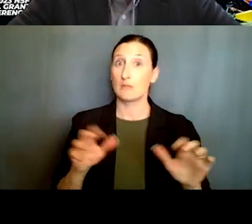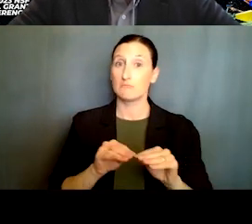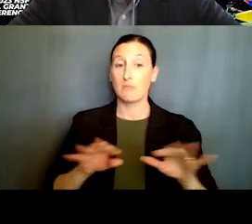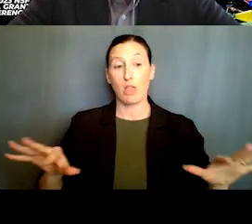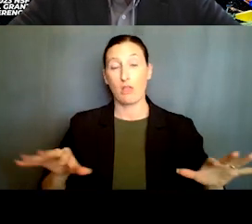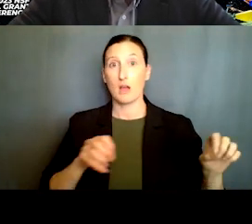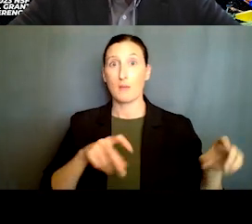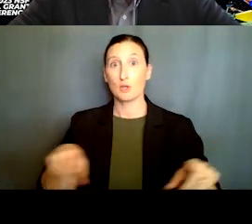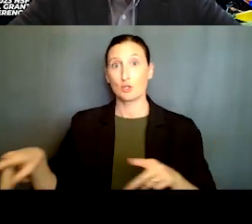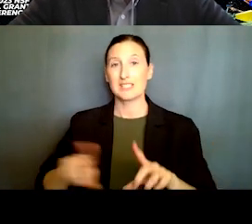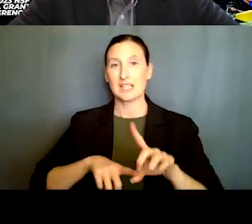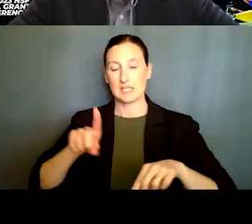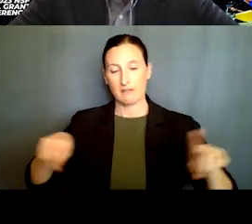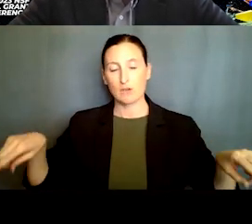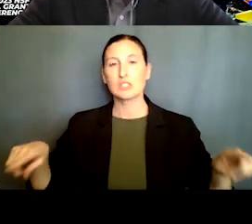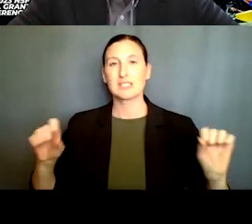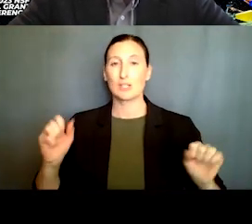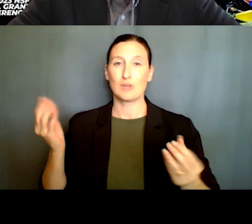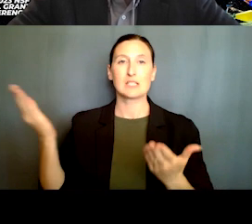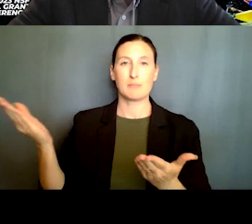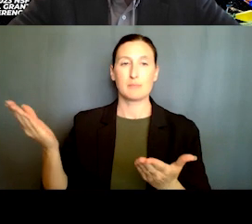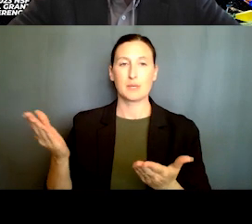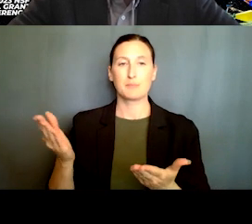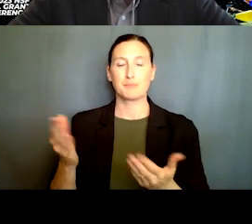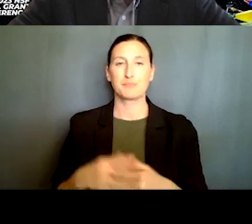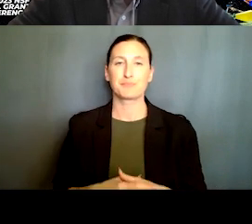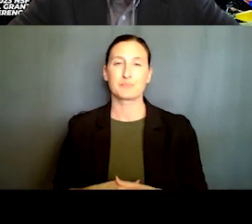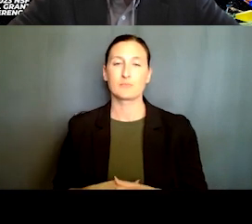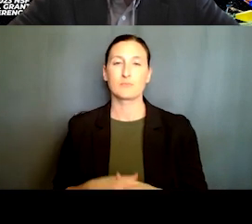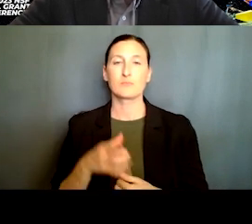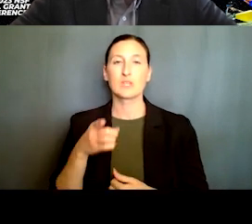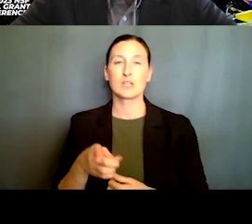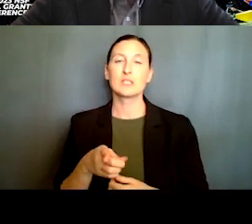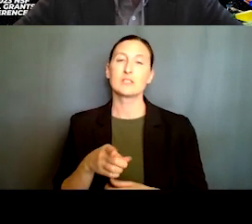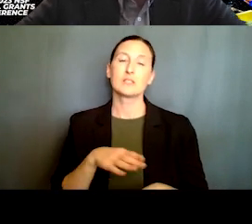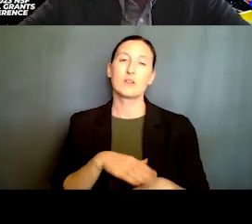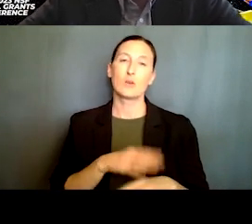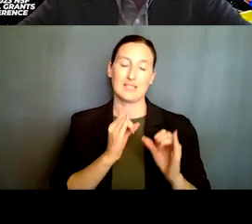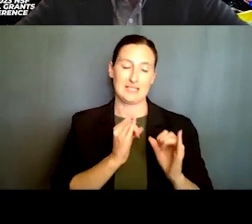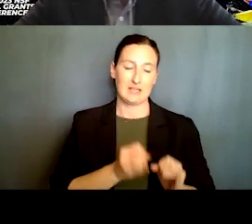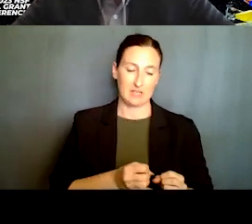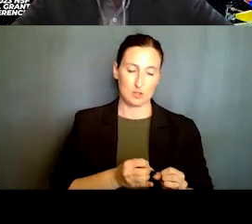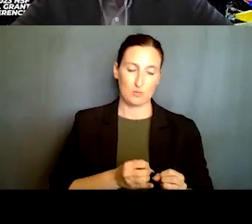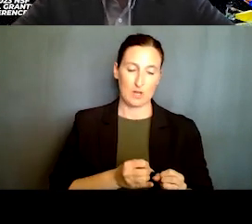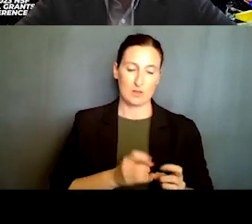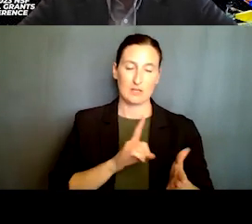proposals that can be submitted. In addition, so these are all in addition to the individual investigator programs.